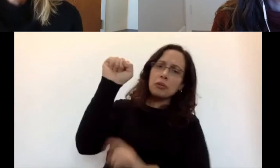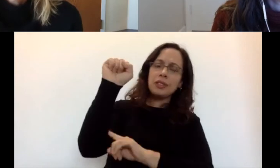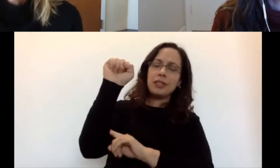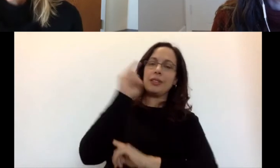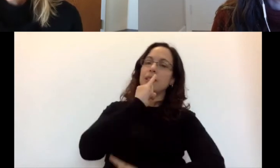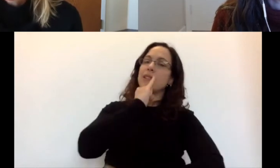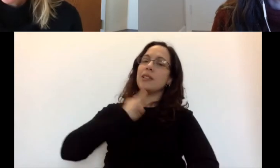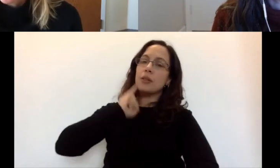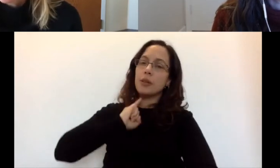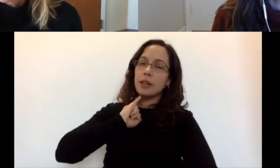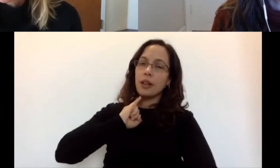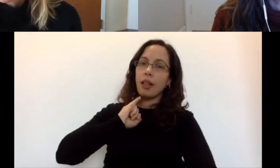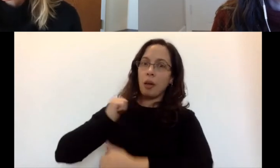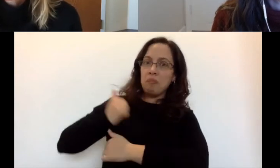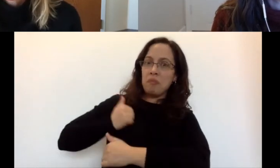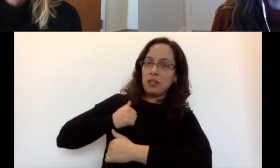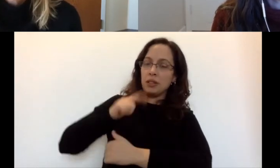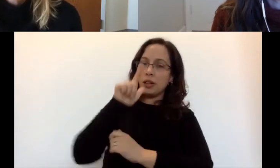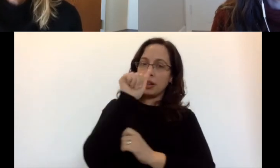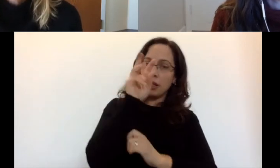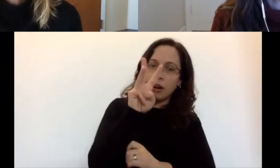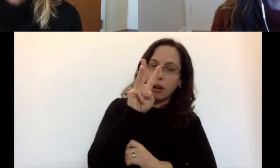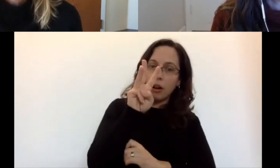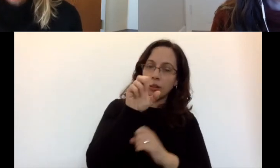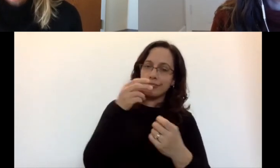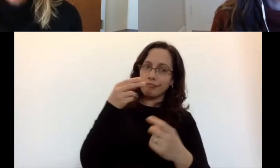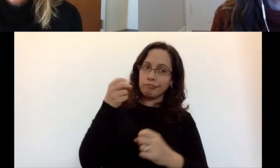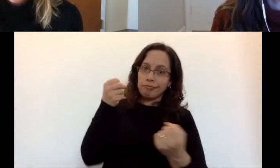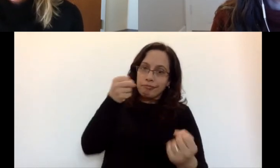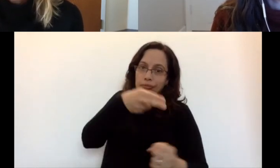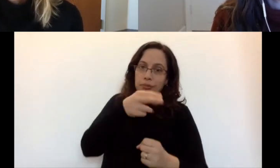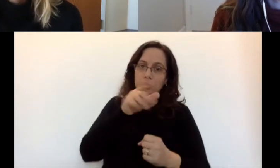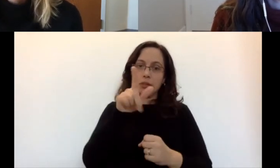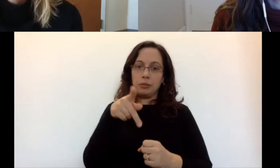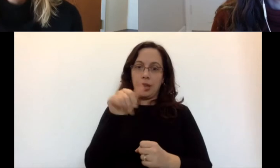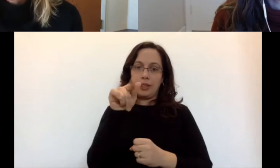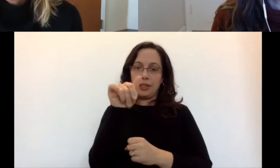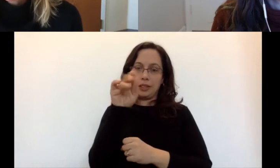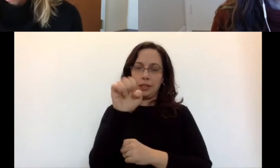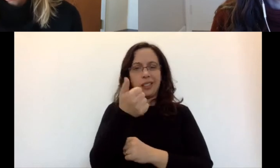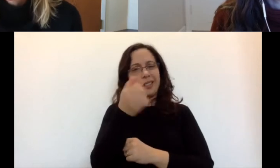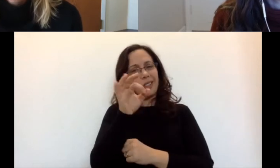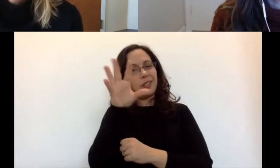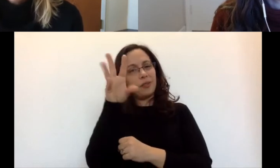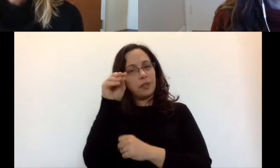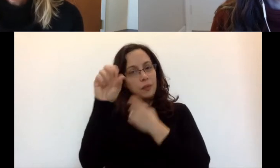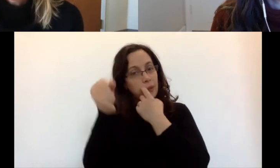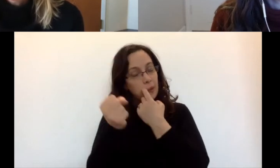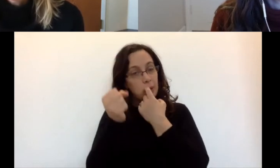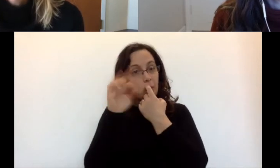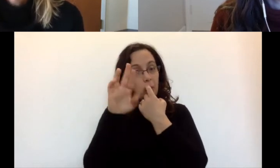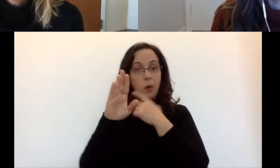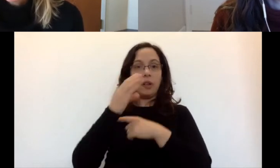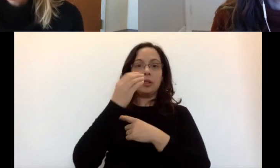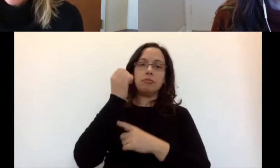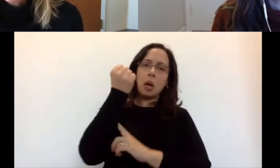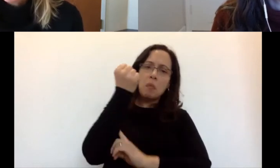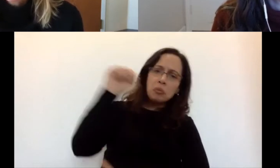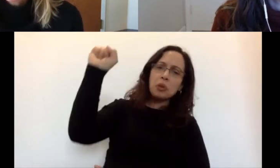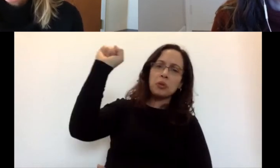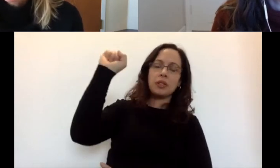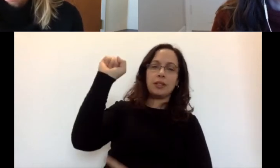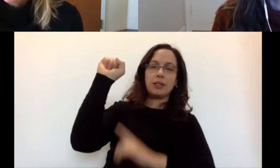martial law over Palestinians in the 1950s or protested the take Ba'athist take over